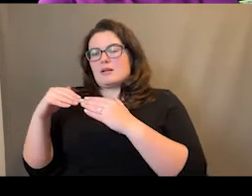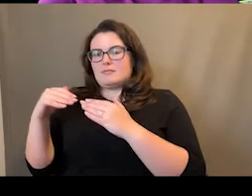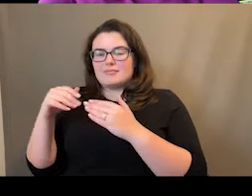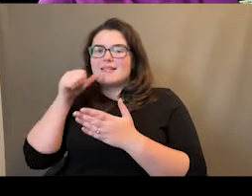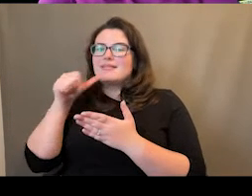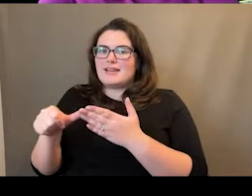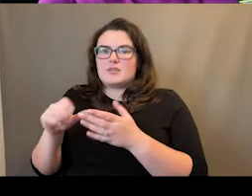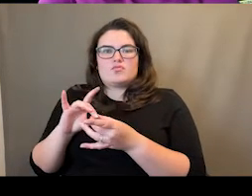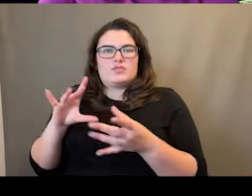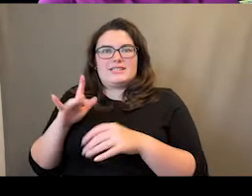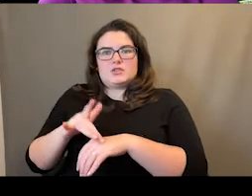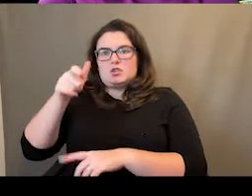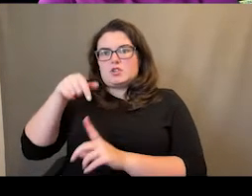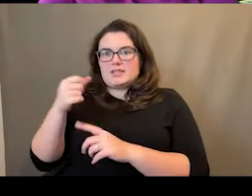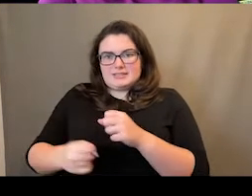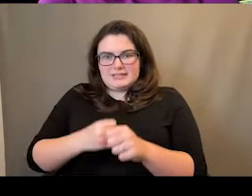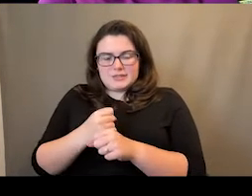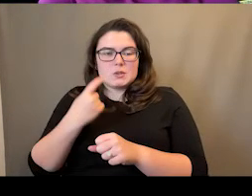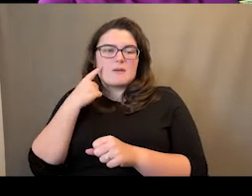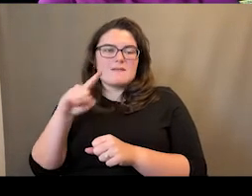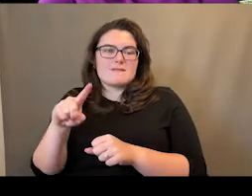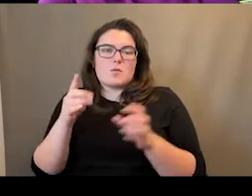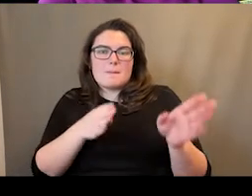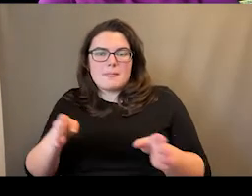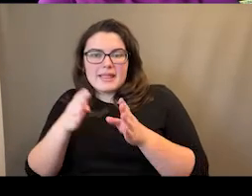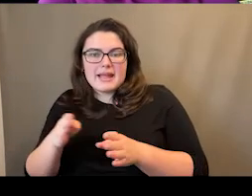earlier this year for planning and conference grants.